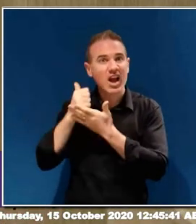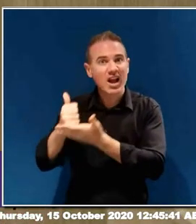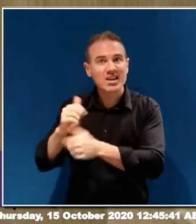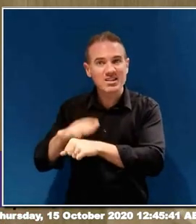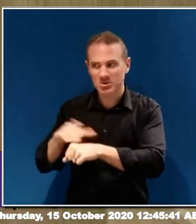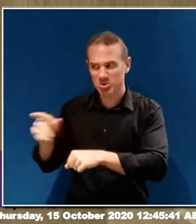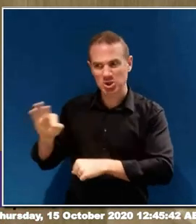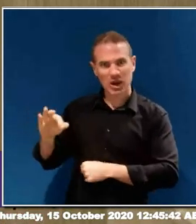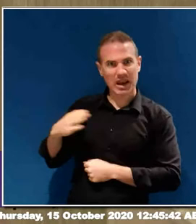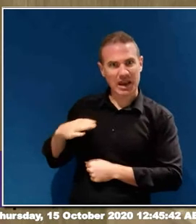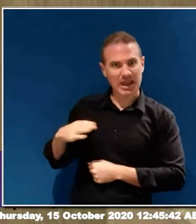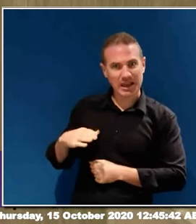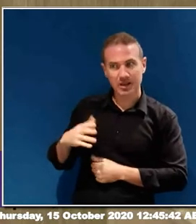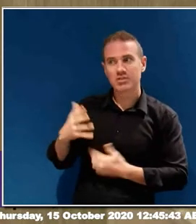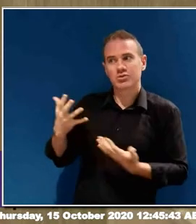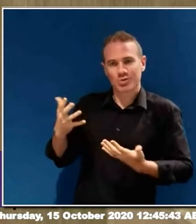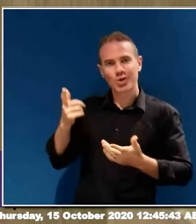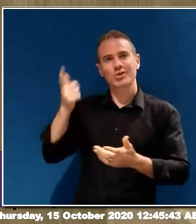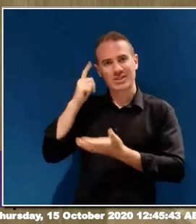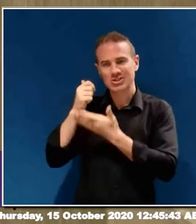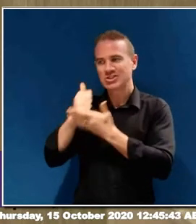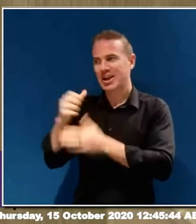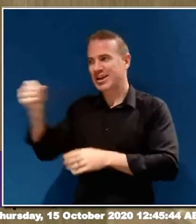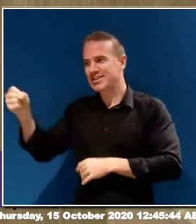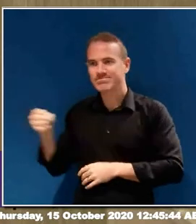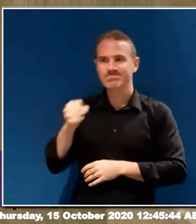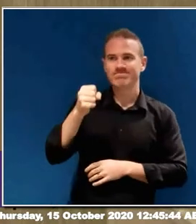a bit more flexibly with the students who need it more.